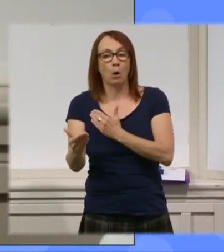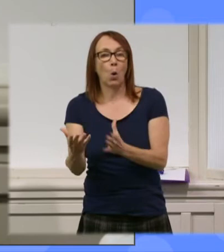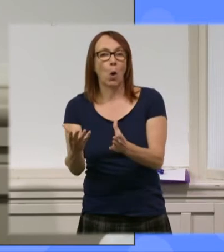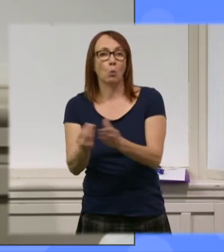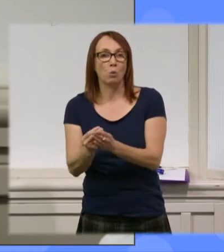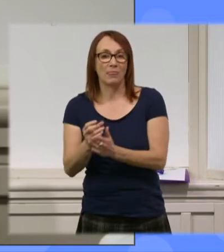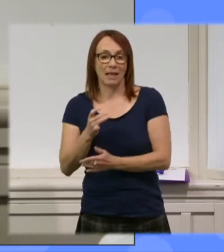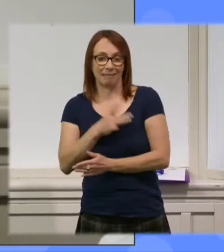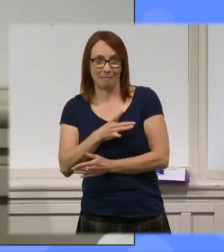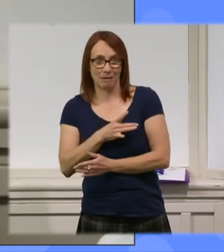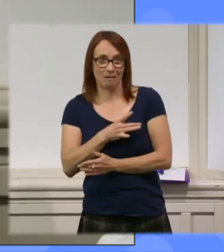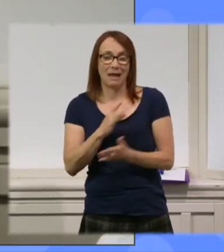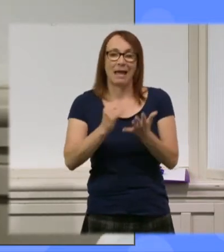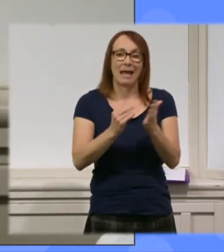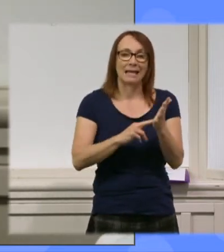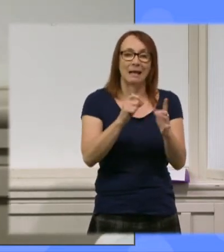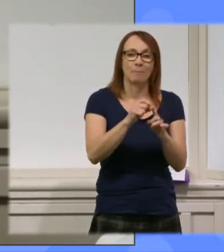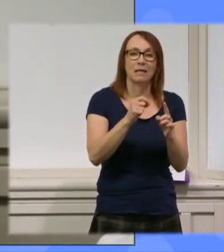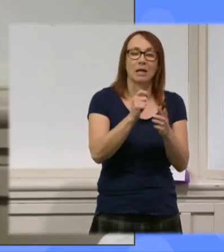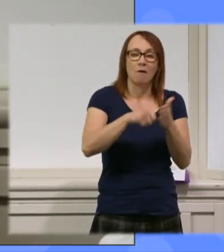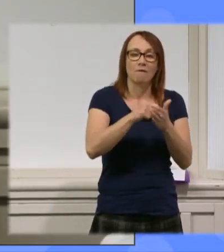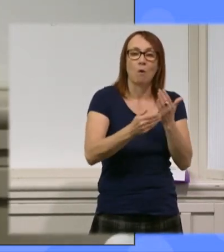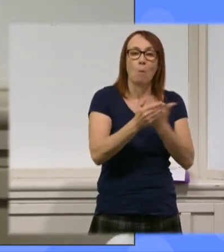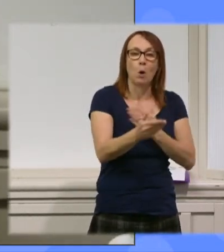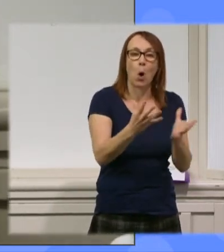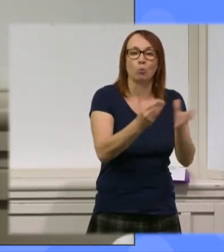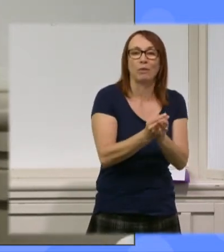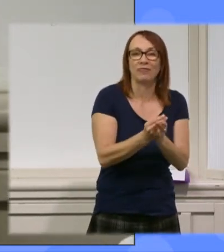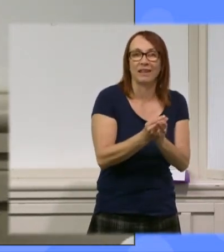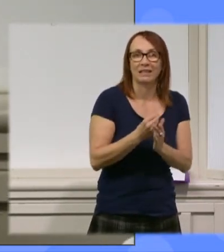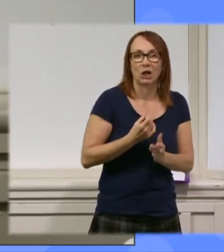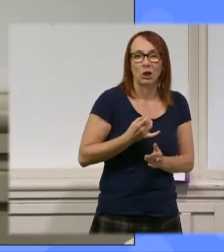than they do with anybody else it's much more it's much more you know issue based